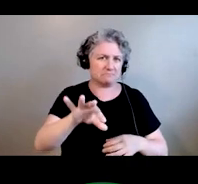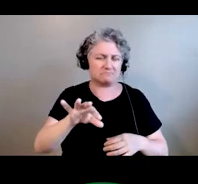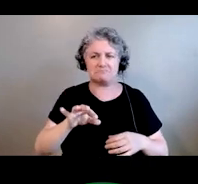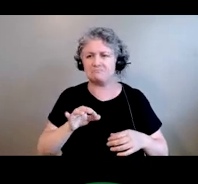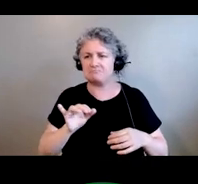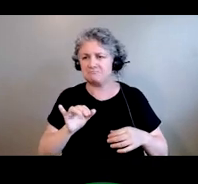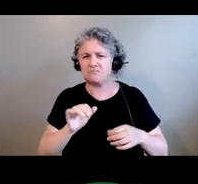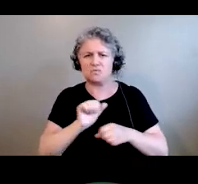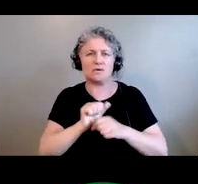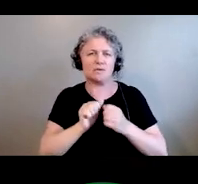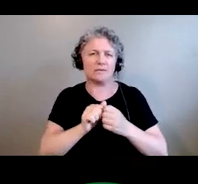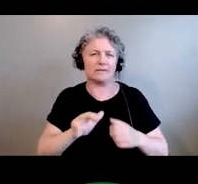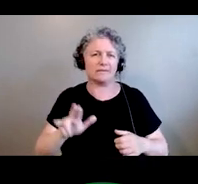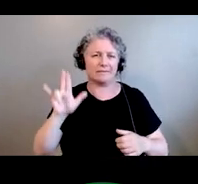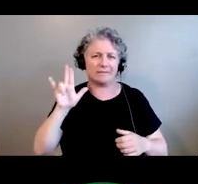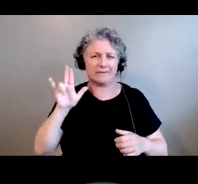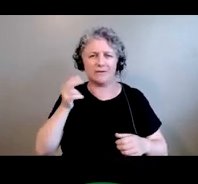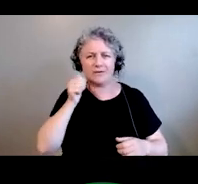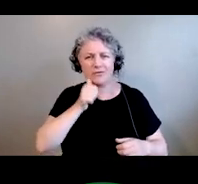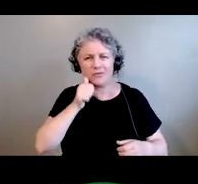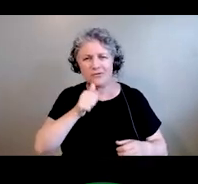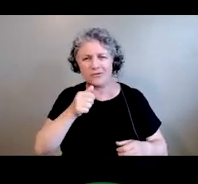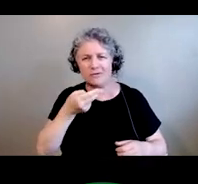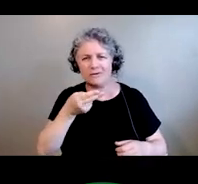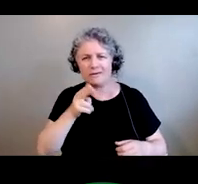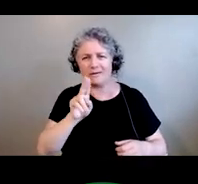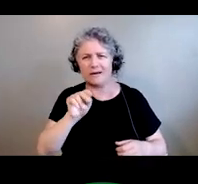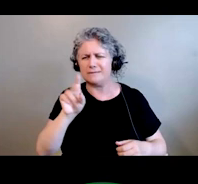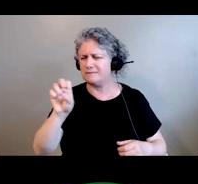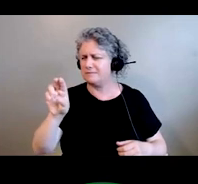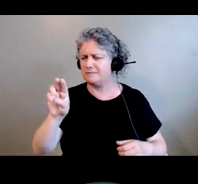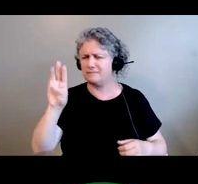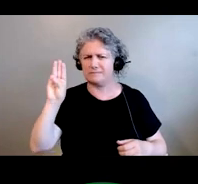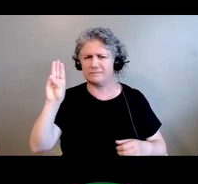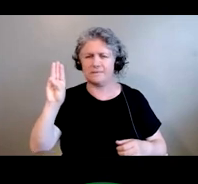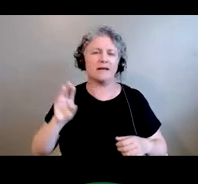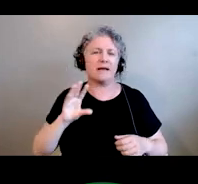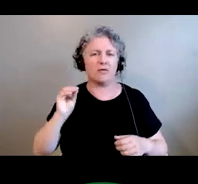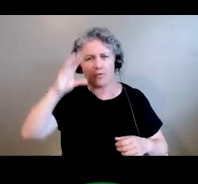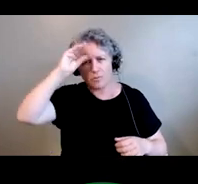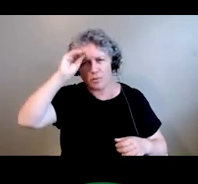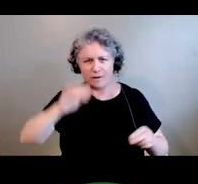So starting at those really those those young ages with groups and helping you know, helping